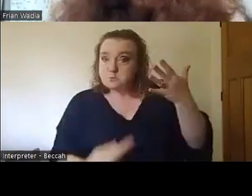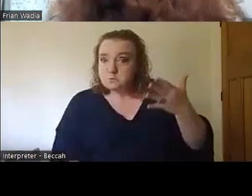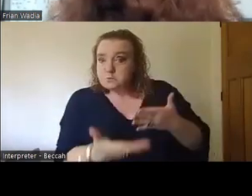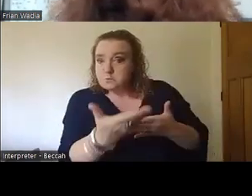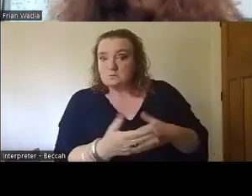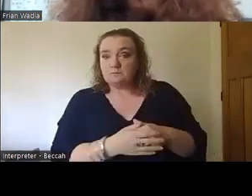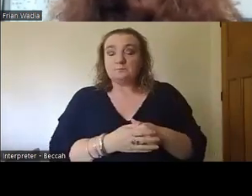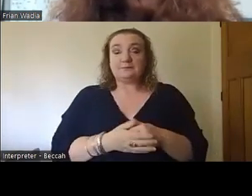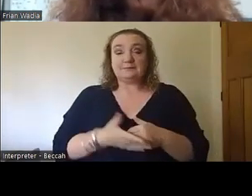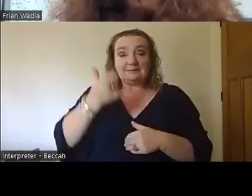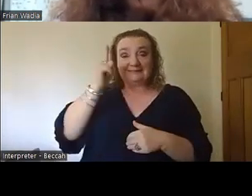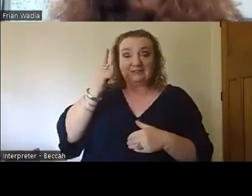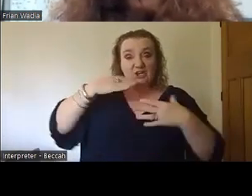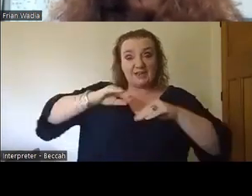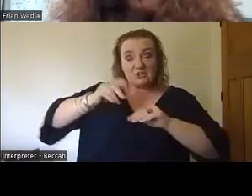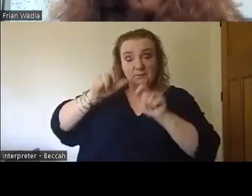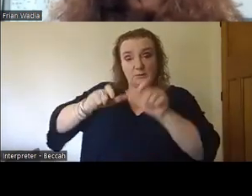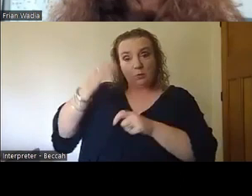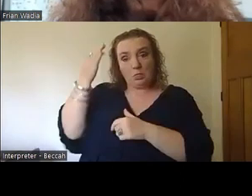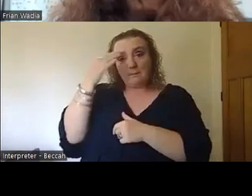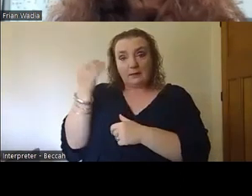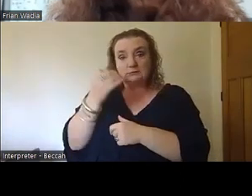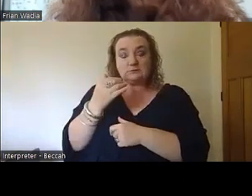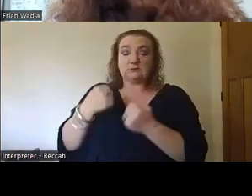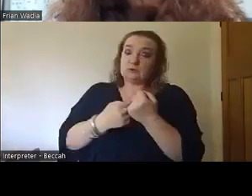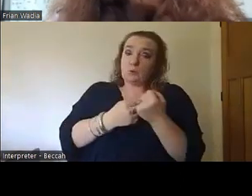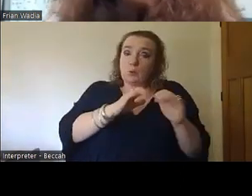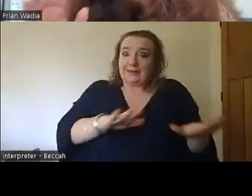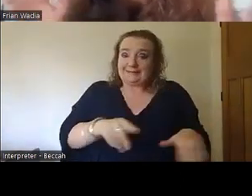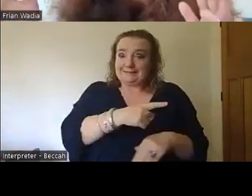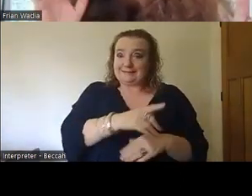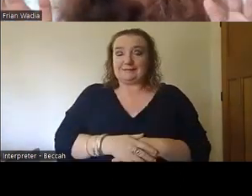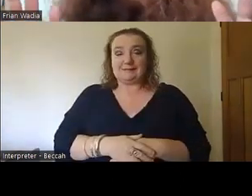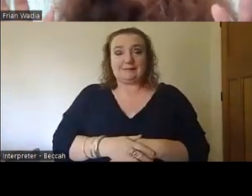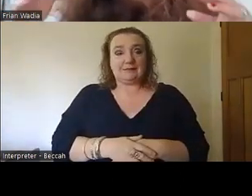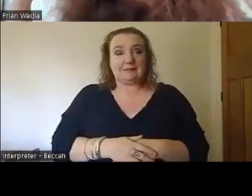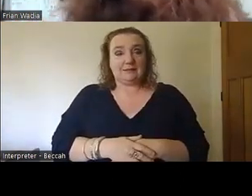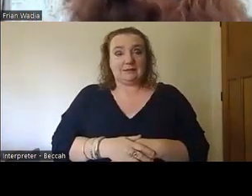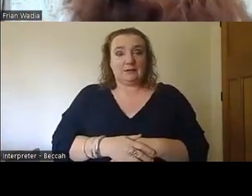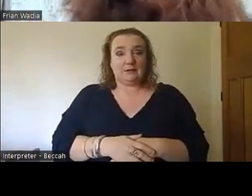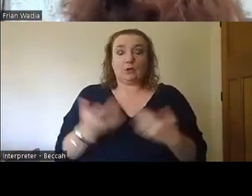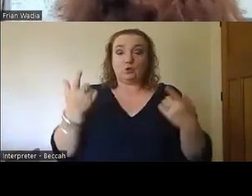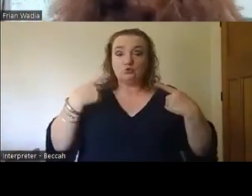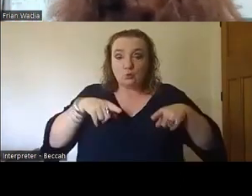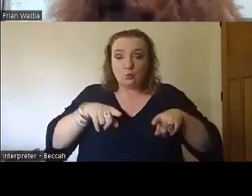educators, and people supporting our kids. That twin track approach, you know, the universal natural supports.